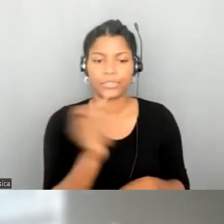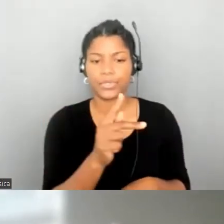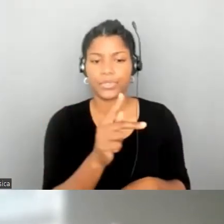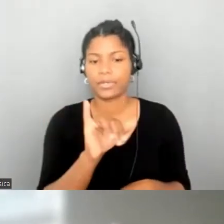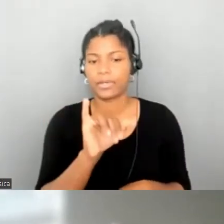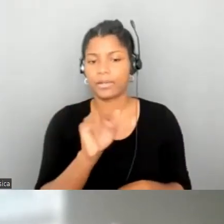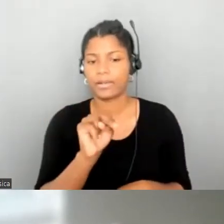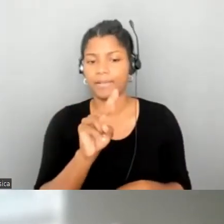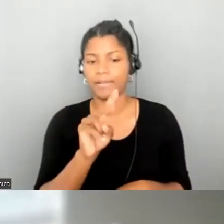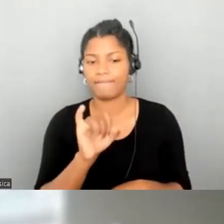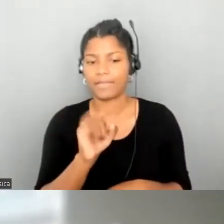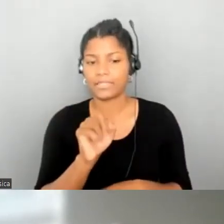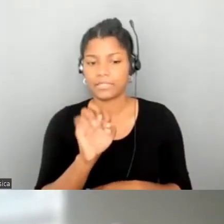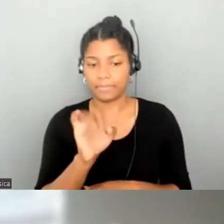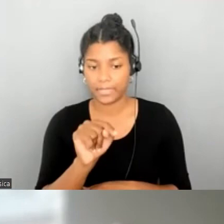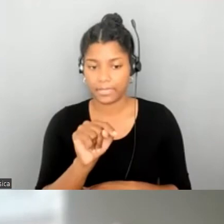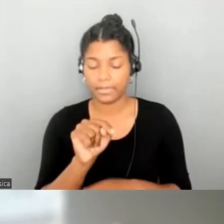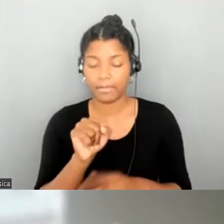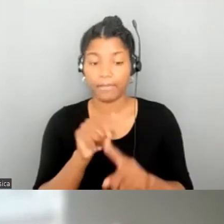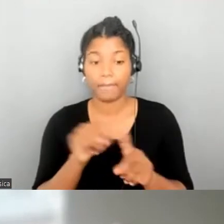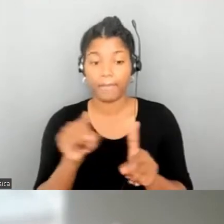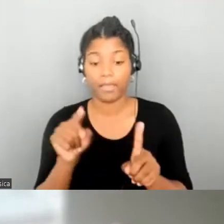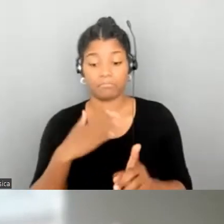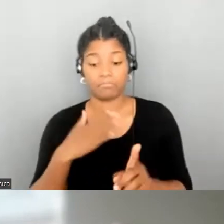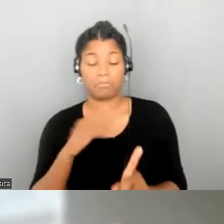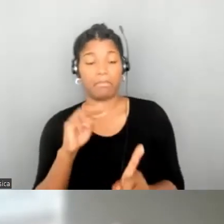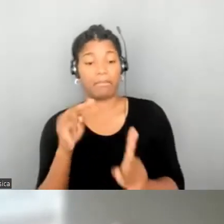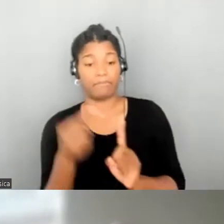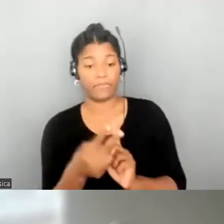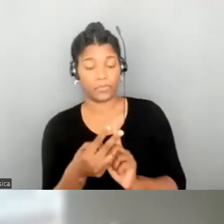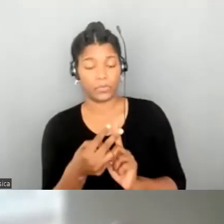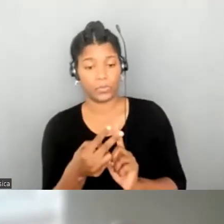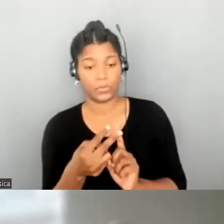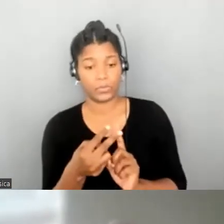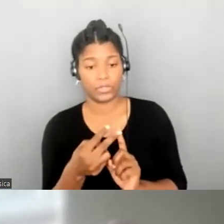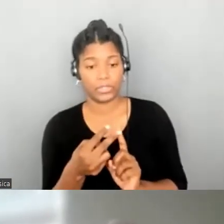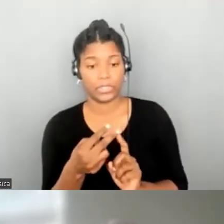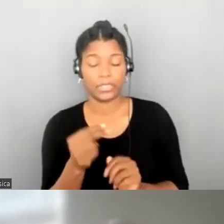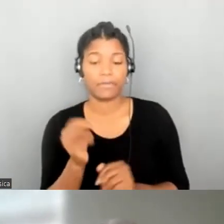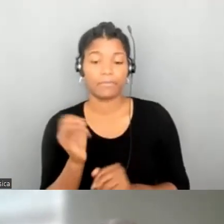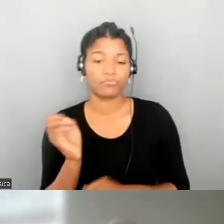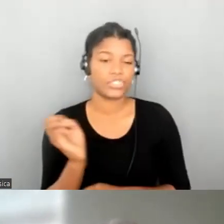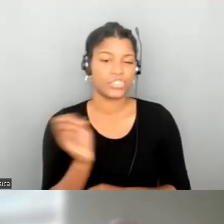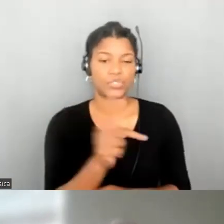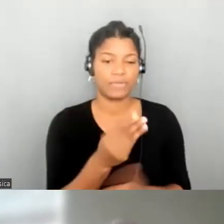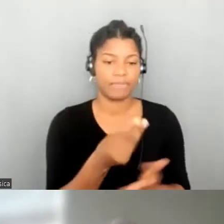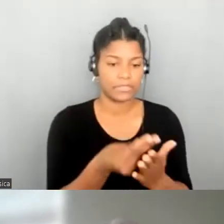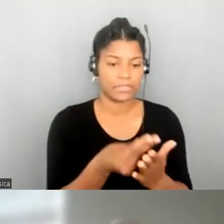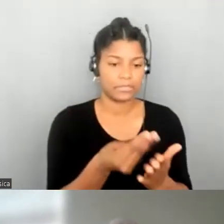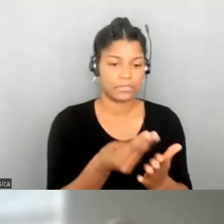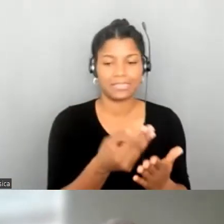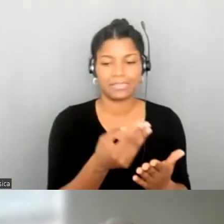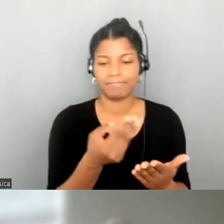looking at it from a healthcare standpoint, the return on investment is clear when we